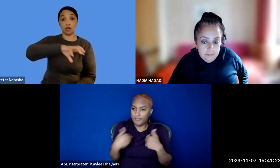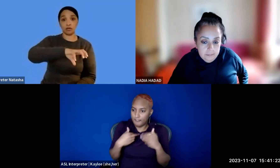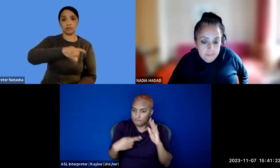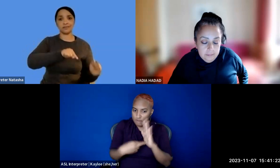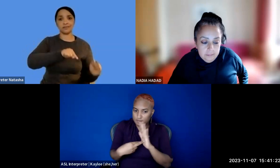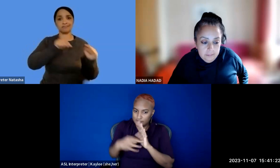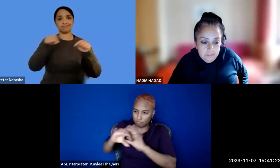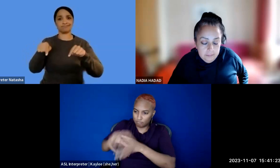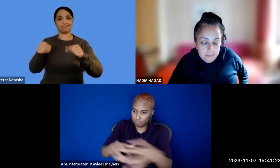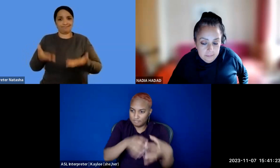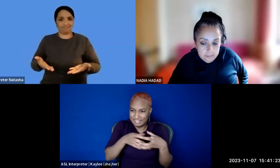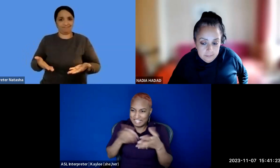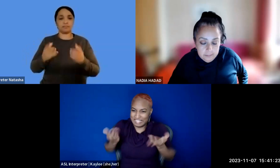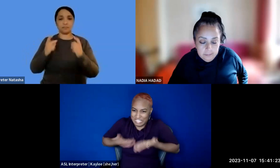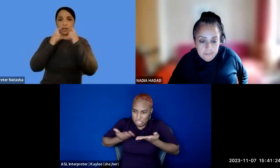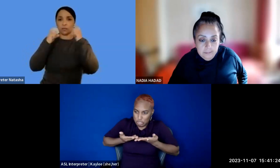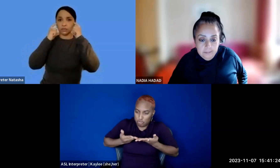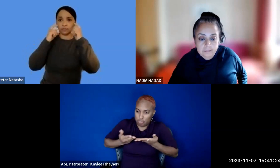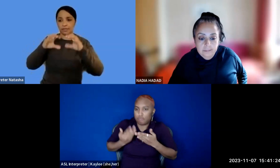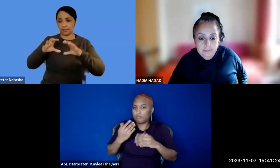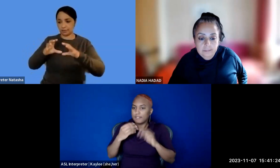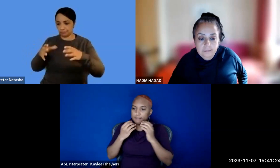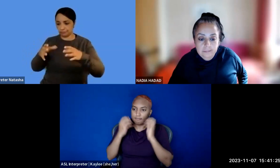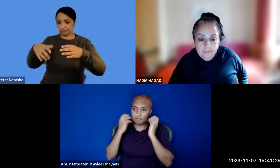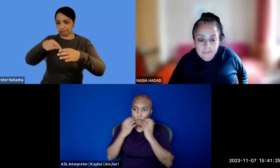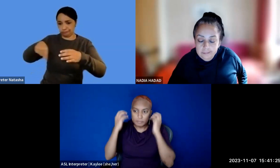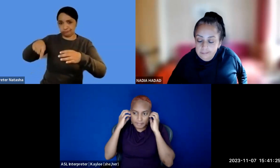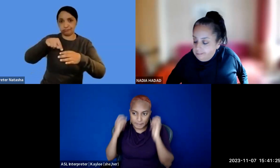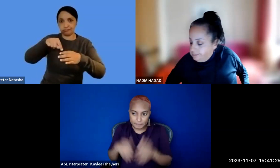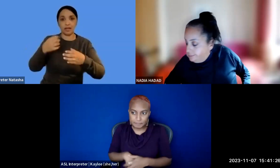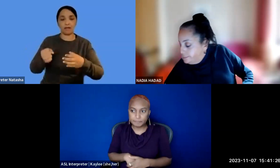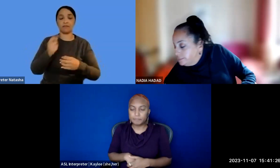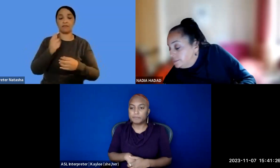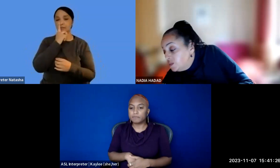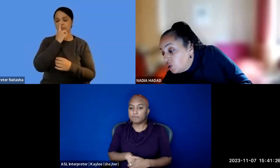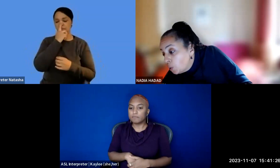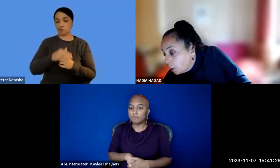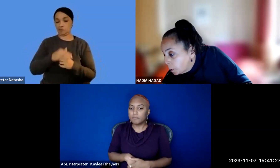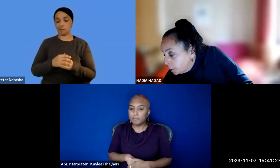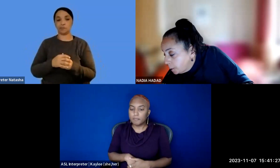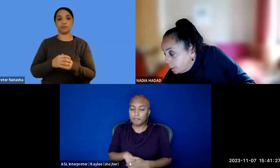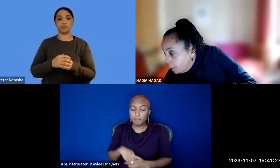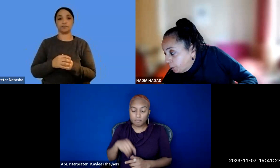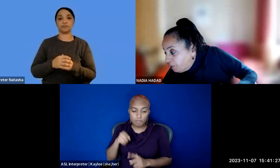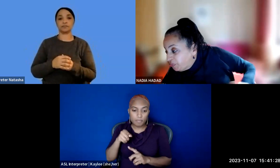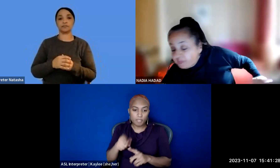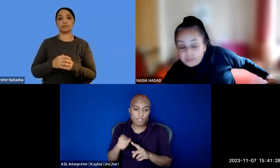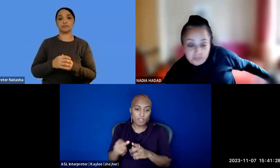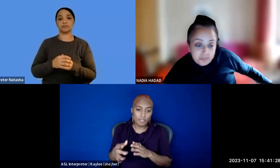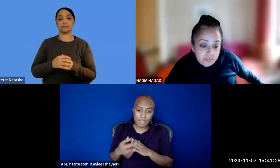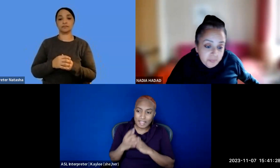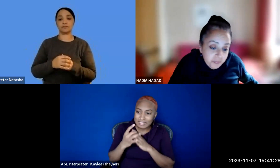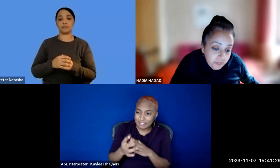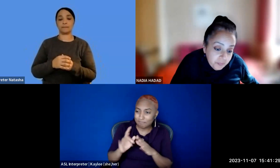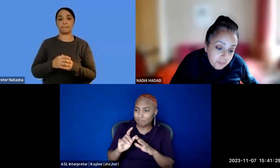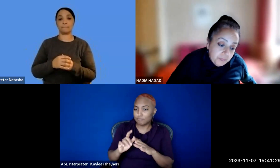The cooperation unit inside the delegation is in charge of implementing a large cooperation portfolio.